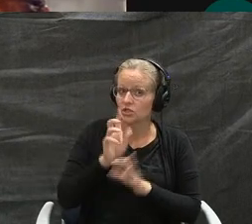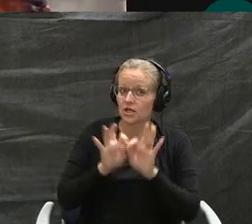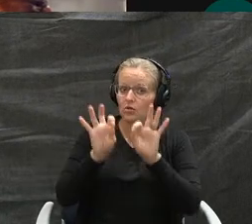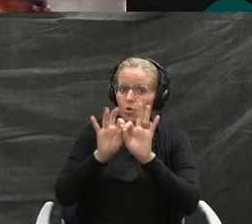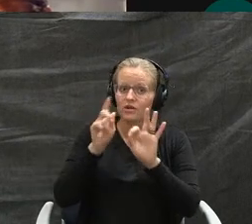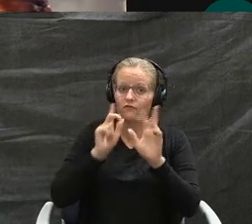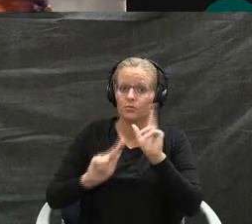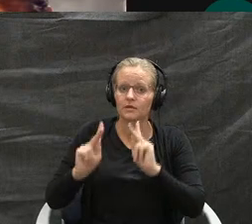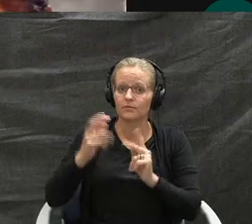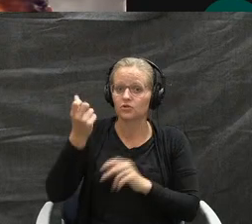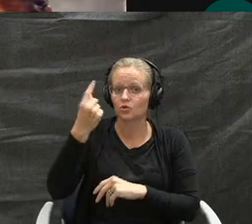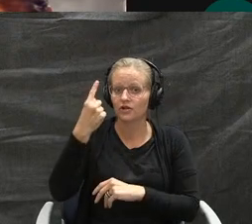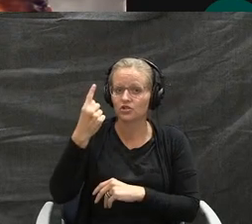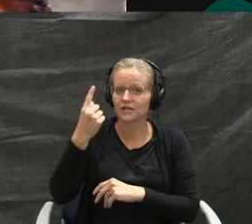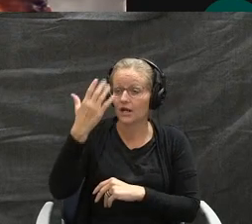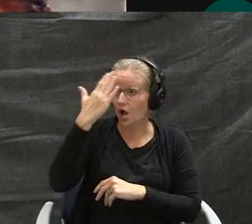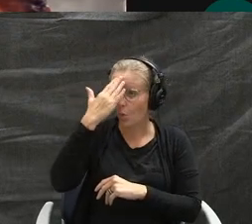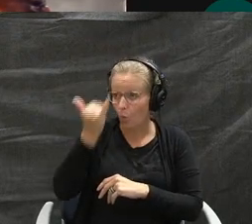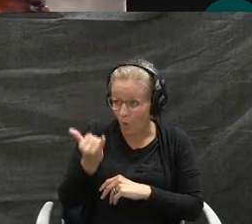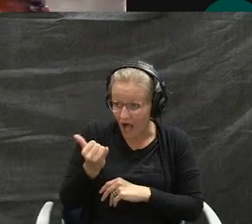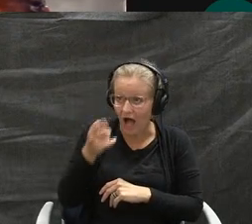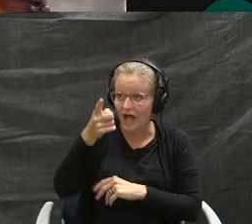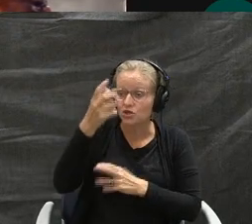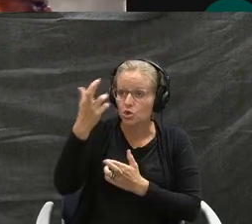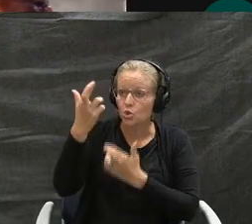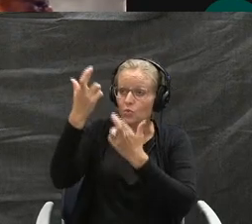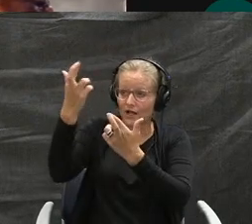recommendation is coming from, and I'd like to understand it as